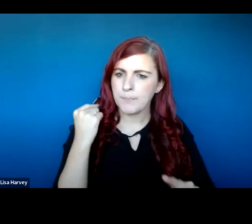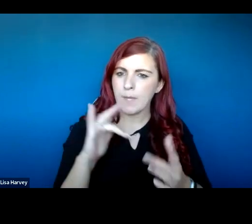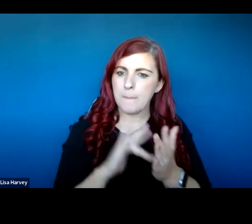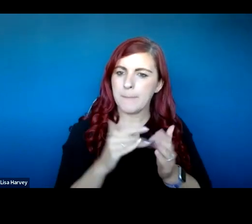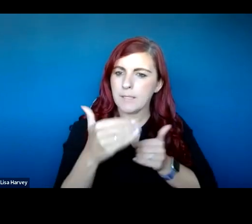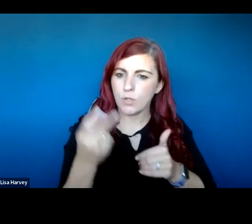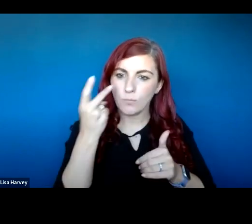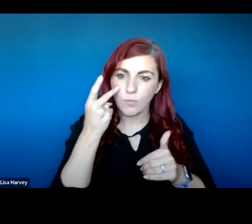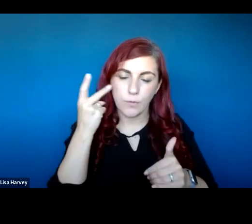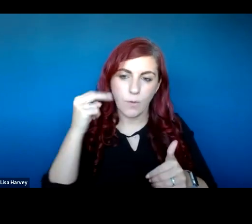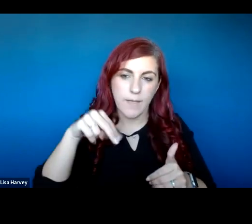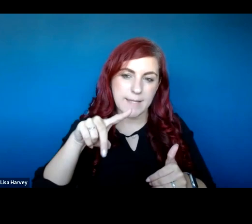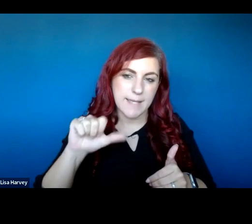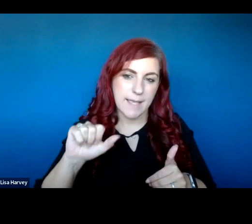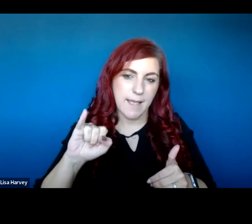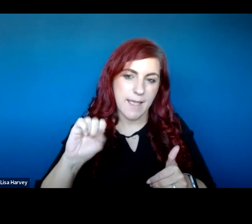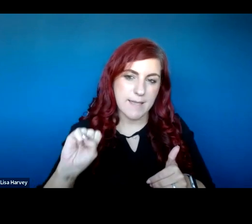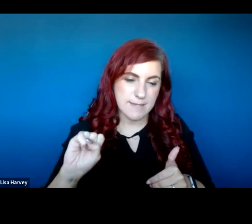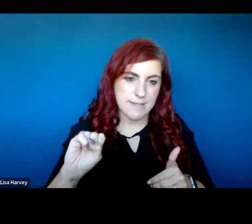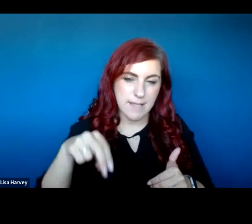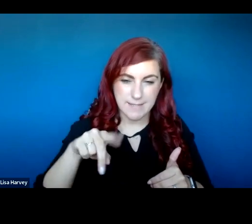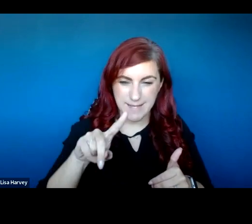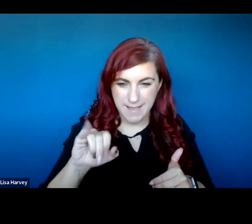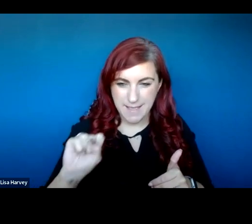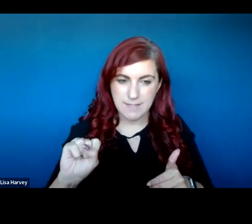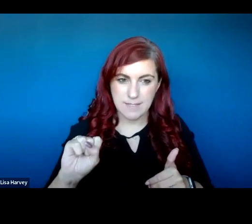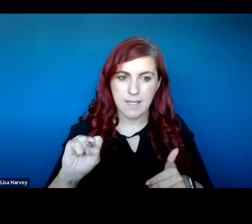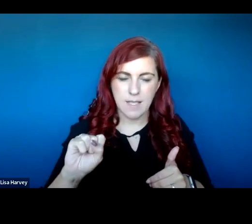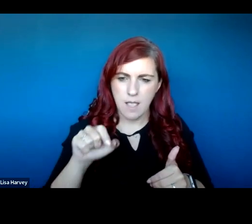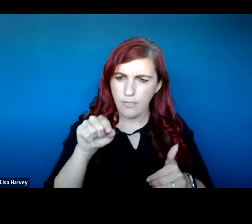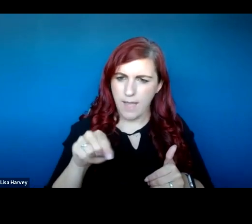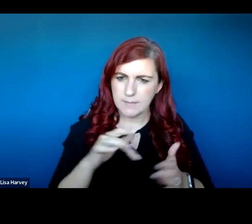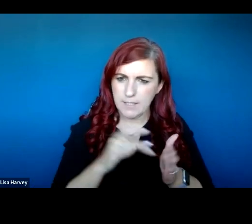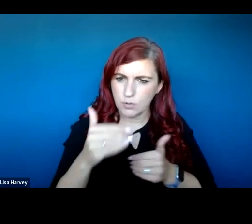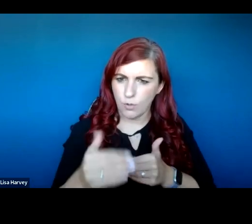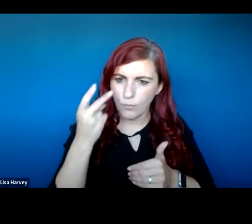Disability Inclusion Strategy, which pointed out the need to focus more on